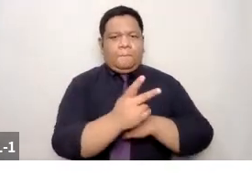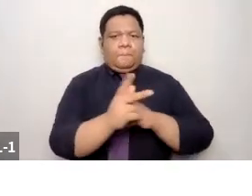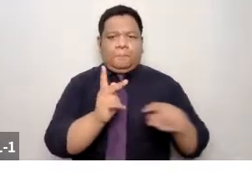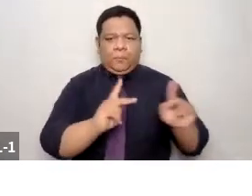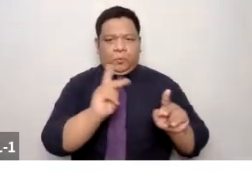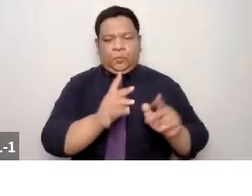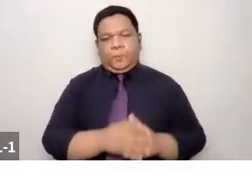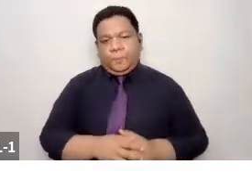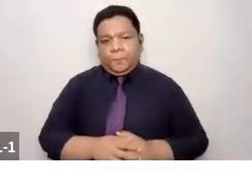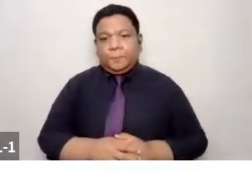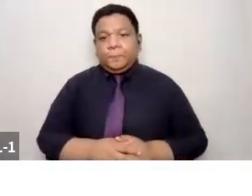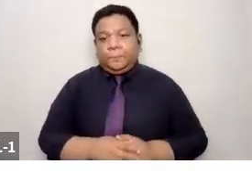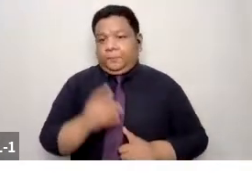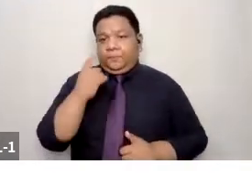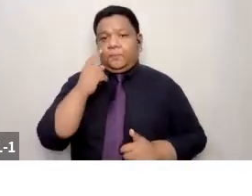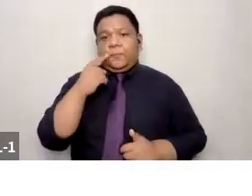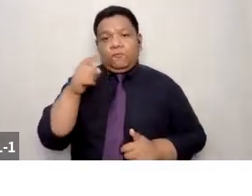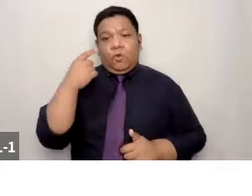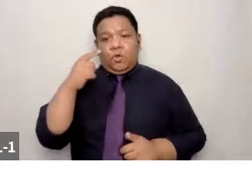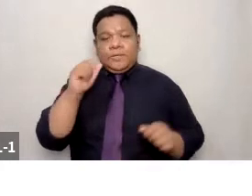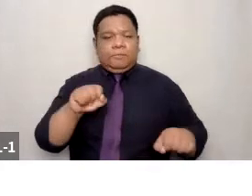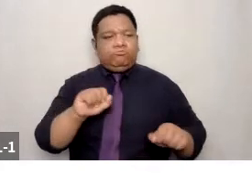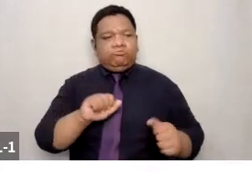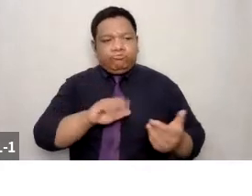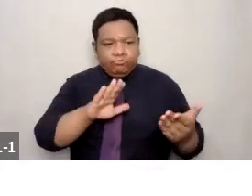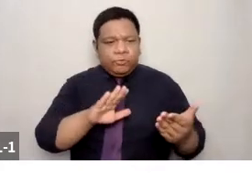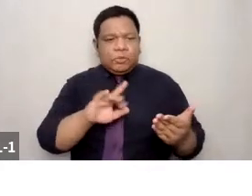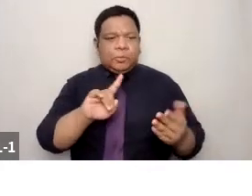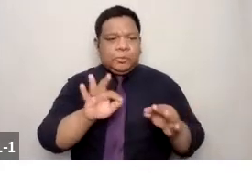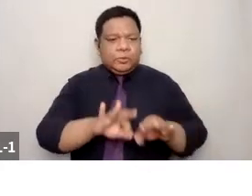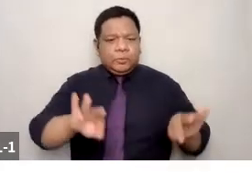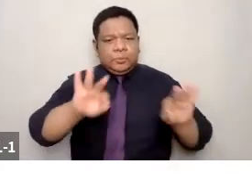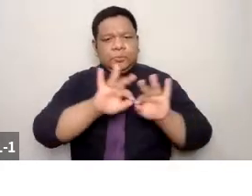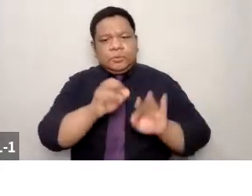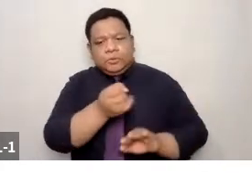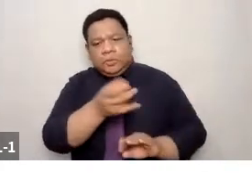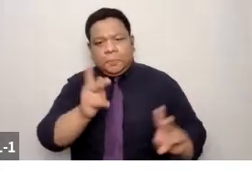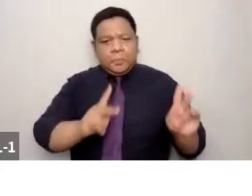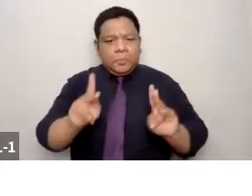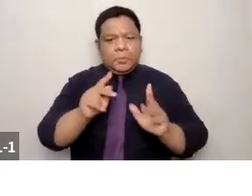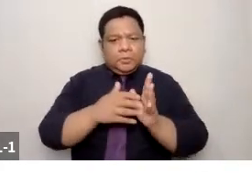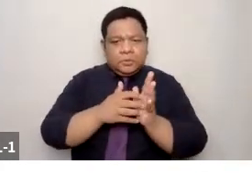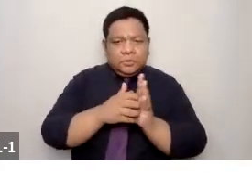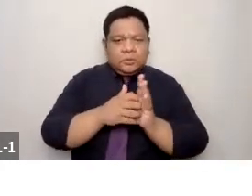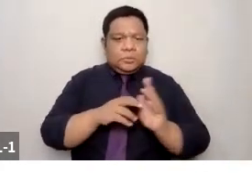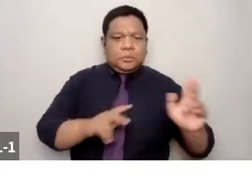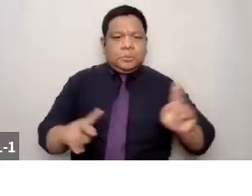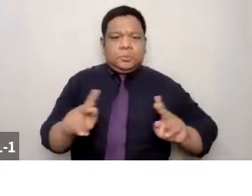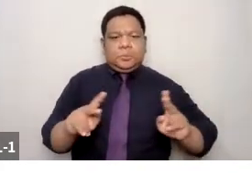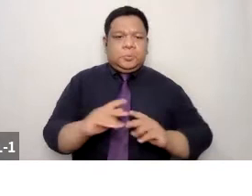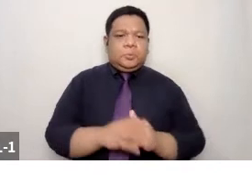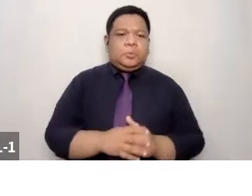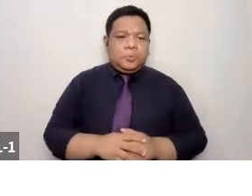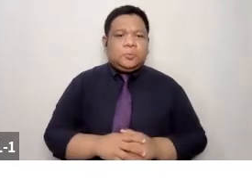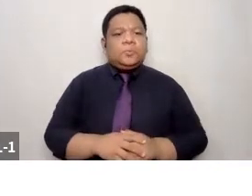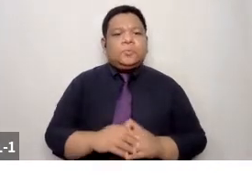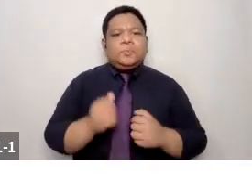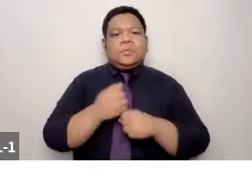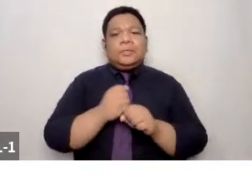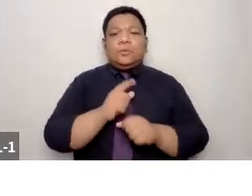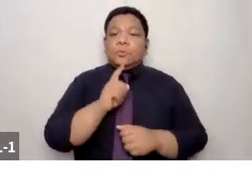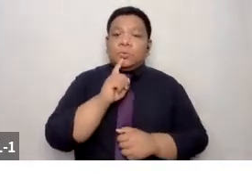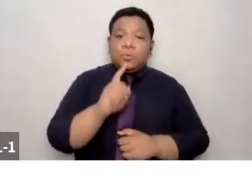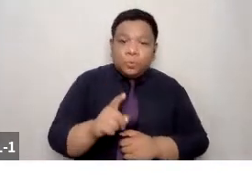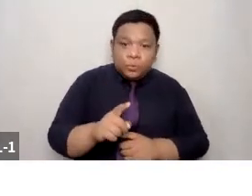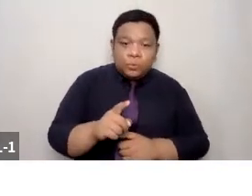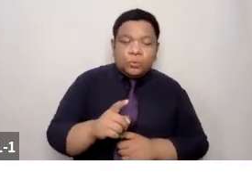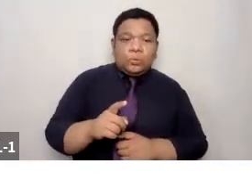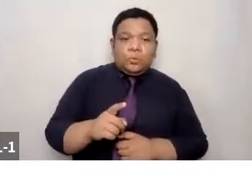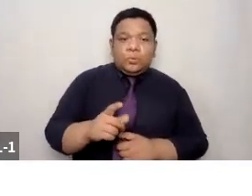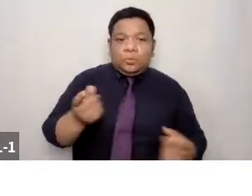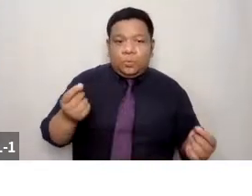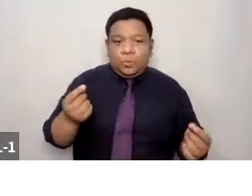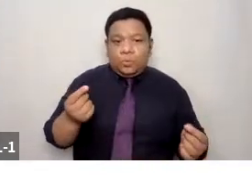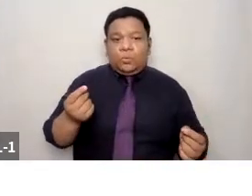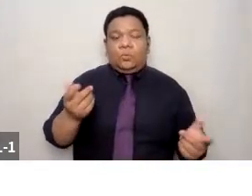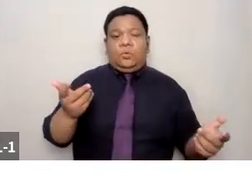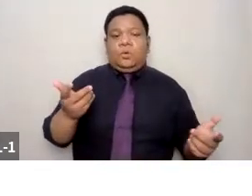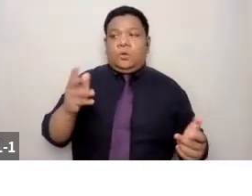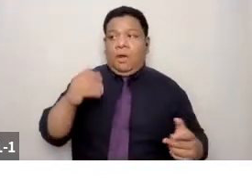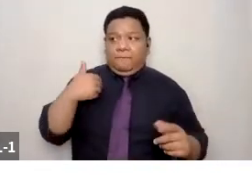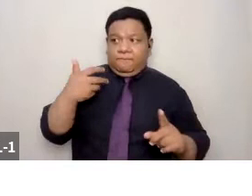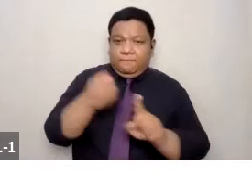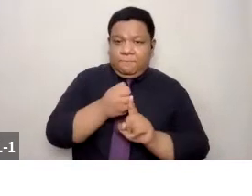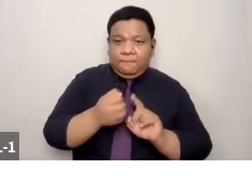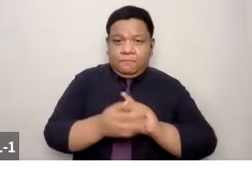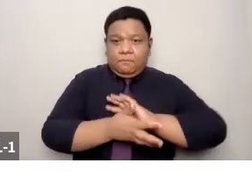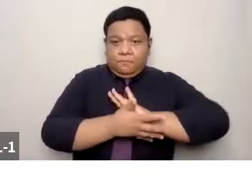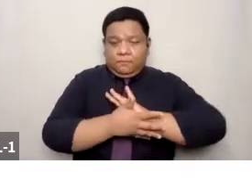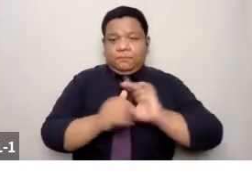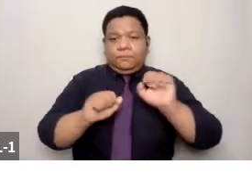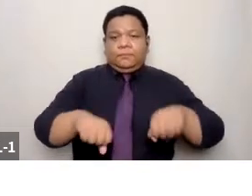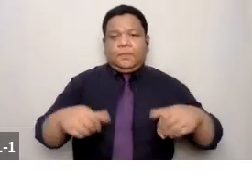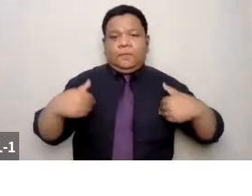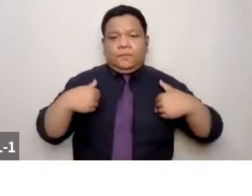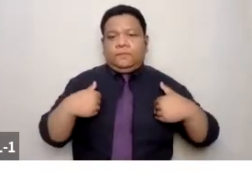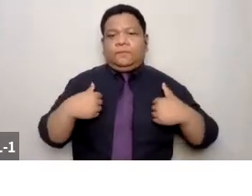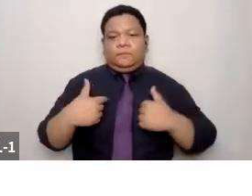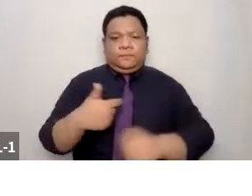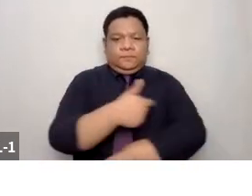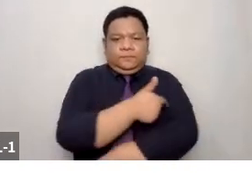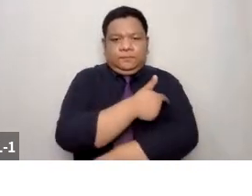This is to address the key populations, our vulnerable populations, and to make sure that those who are greatly affected by COVID-19 get a vaccine for COVID-19.